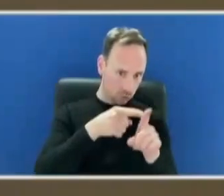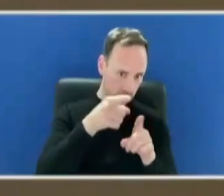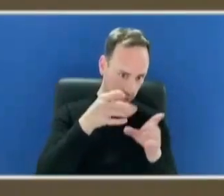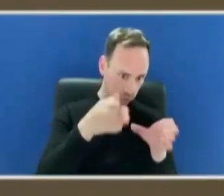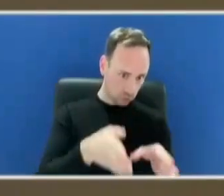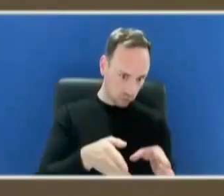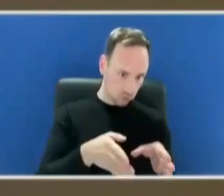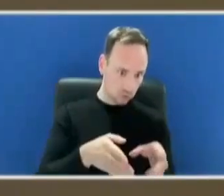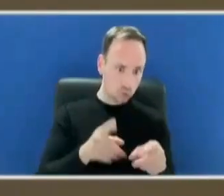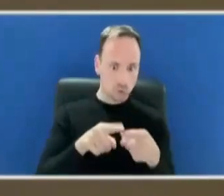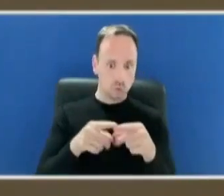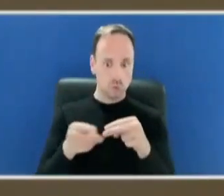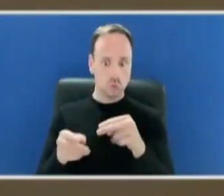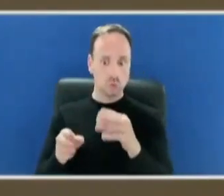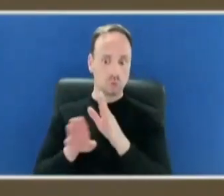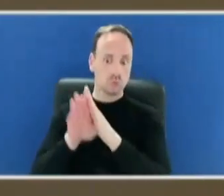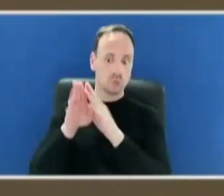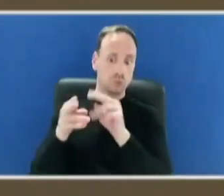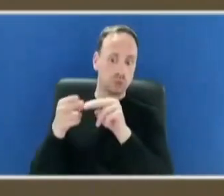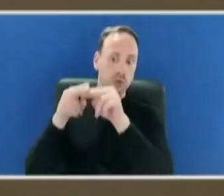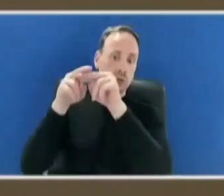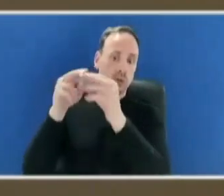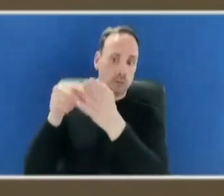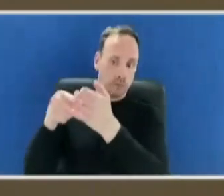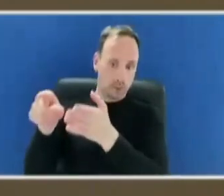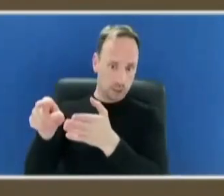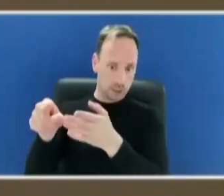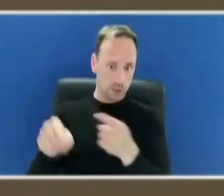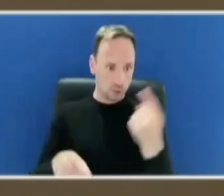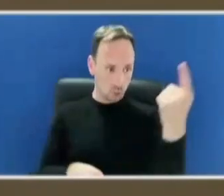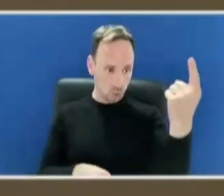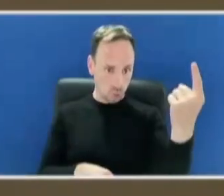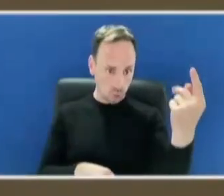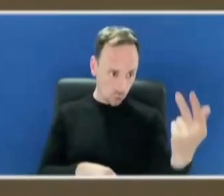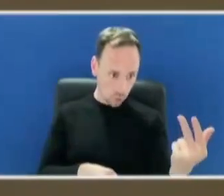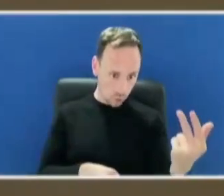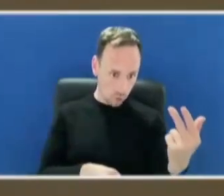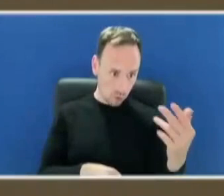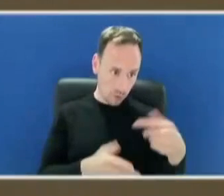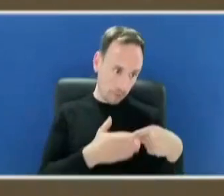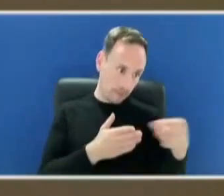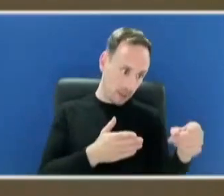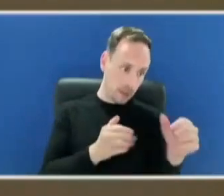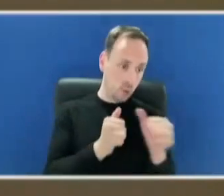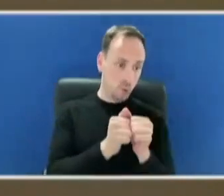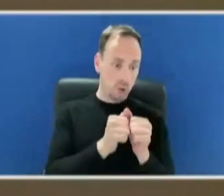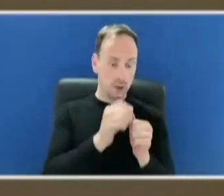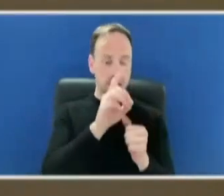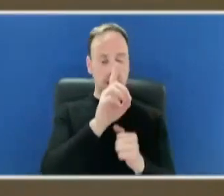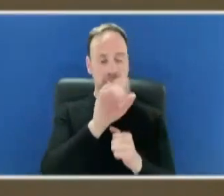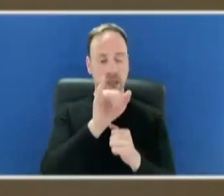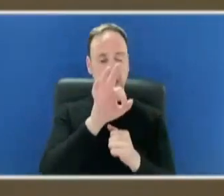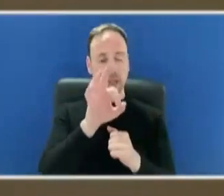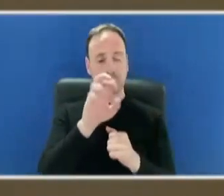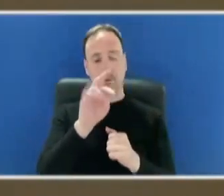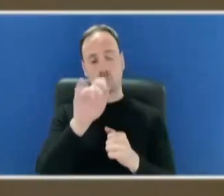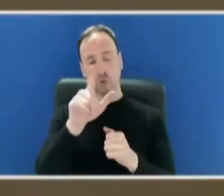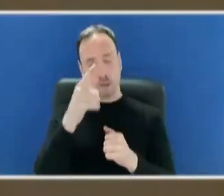and then 1/3 of their pay is going to be maintained with a differential because they're already above what the recommendation is.